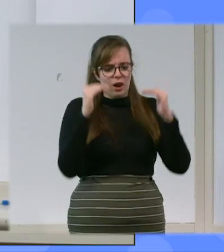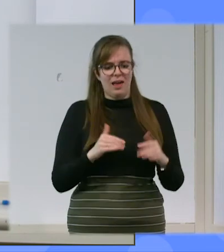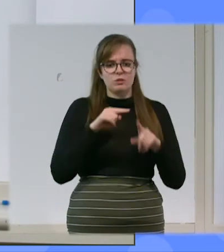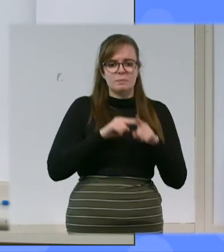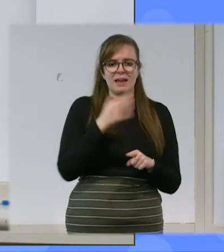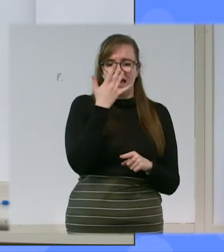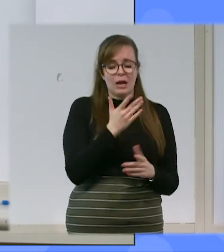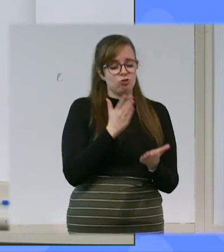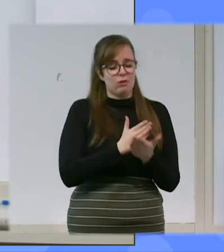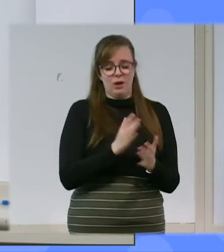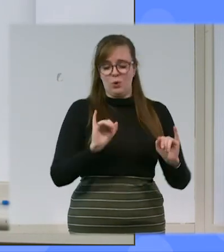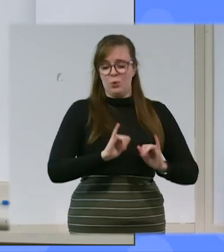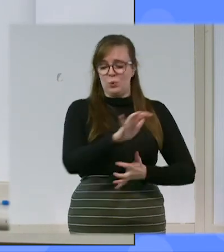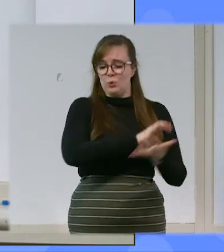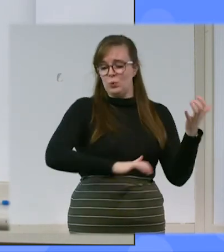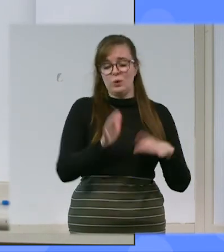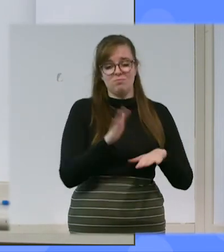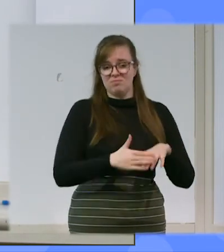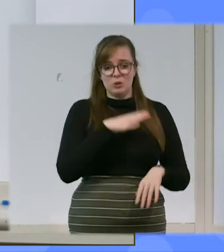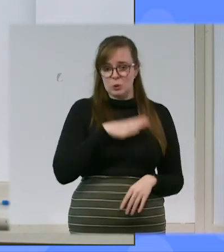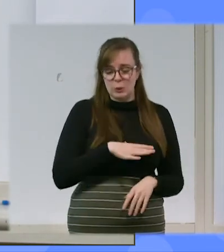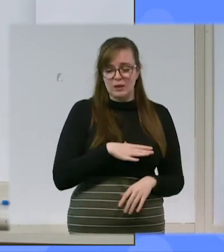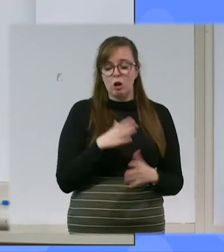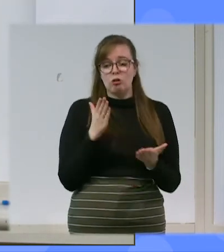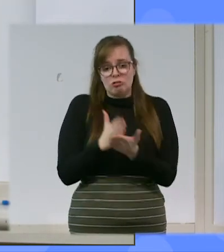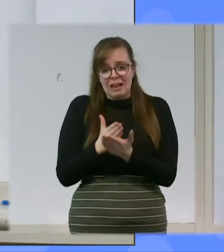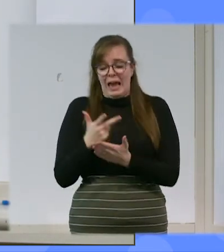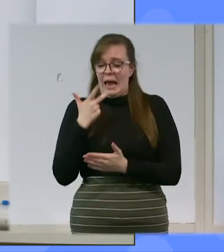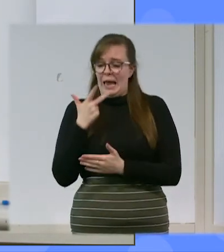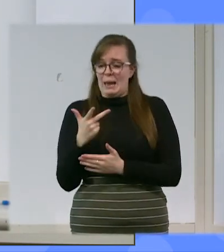unnecessary and arguably 8.20 one isn't even close to being what a fair wage